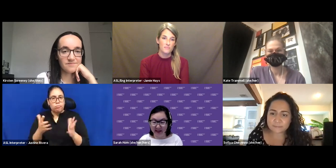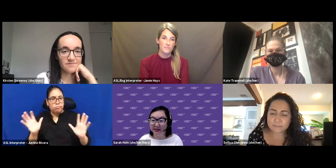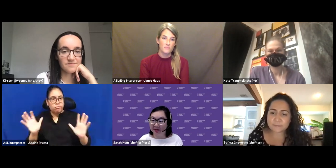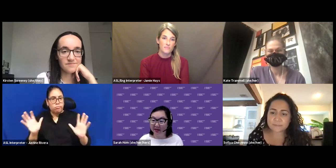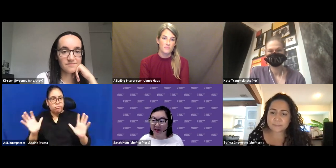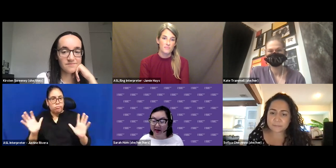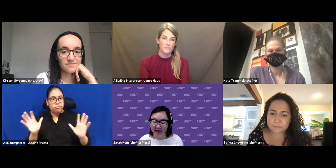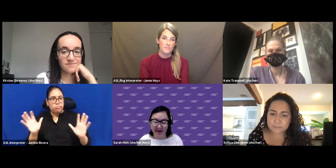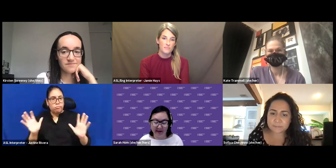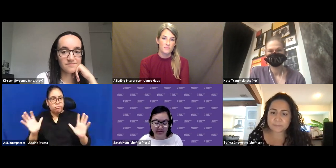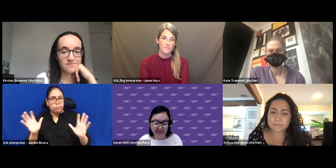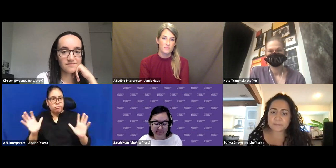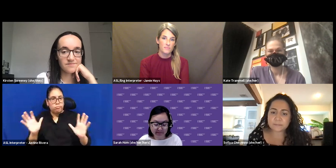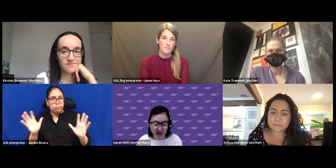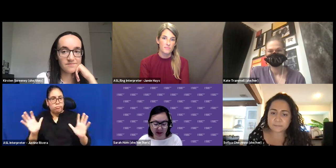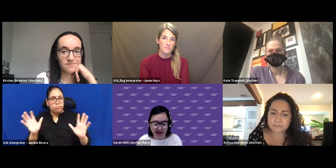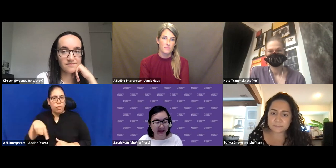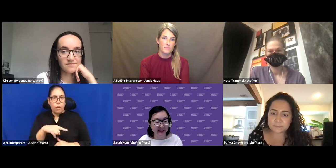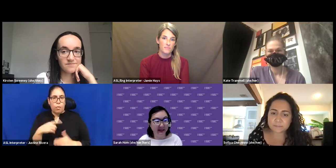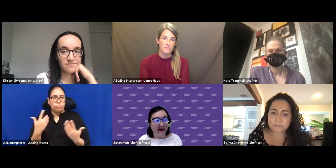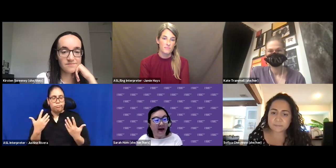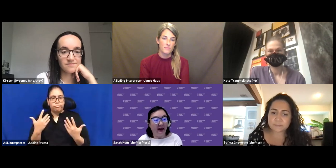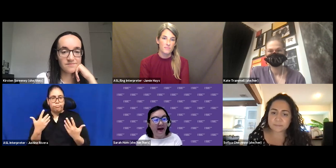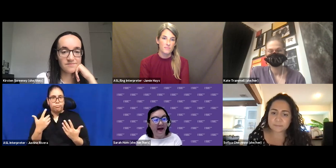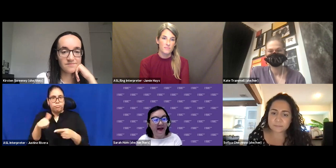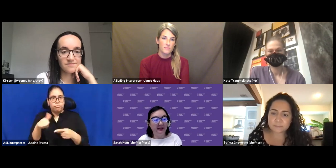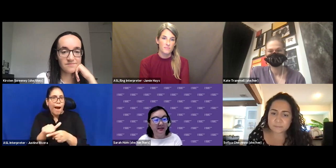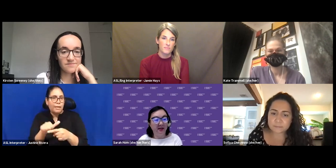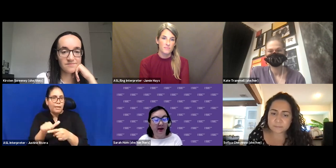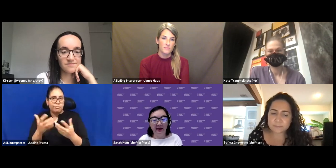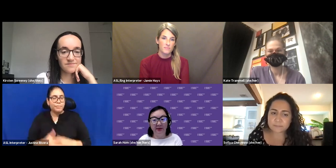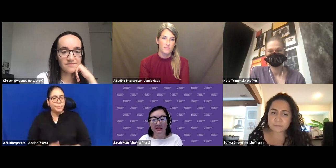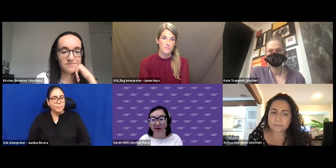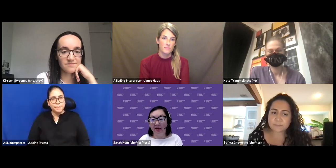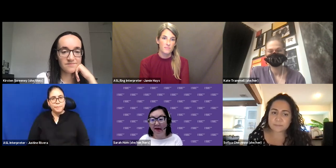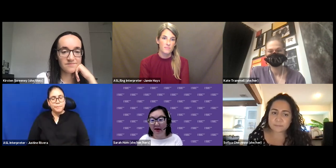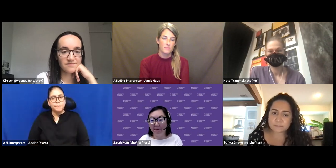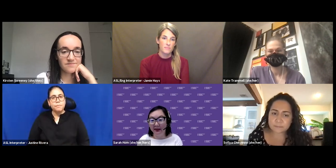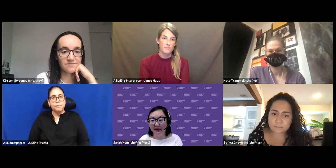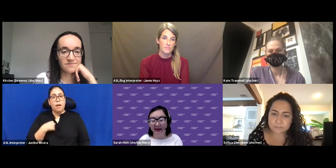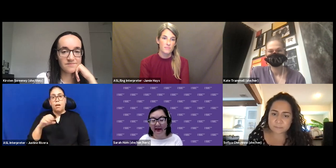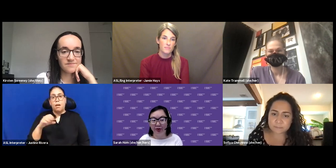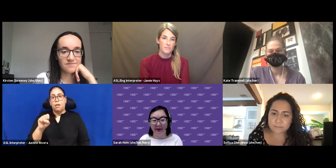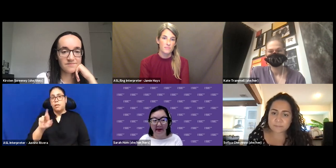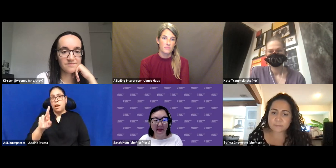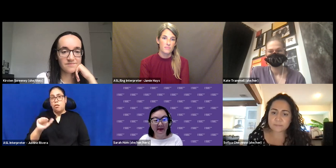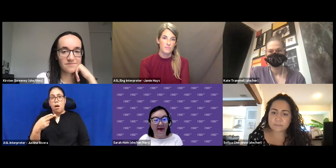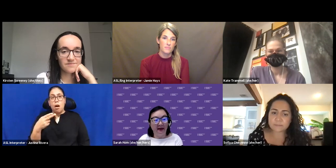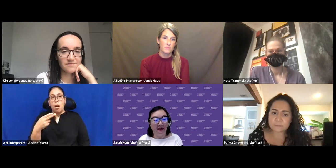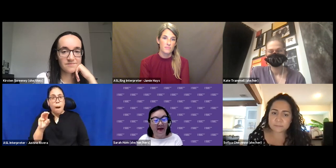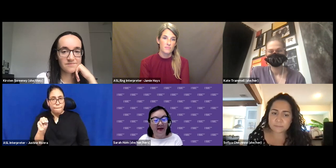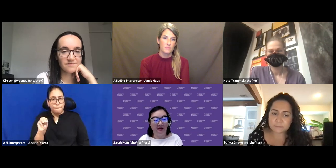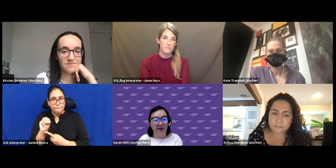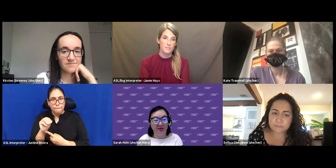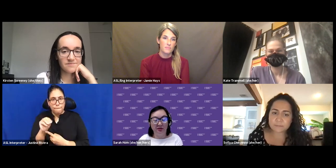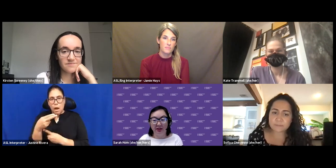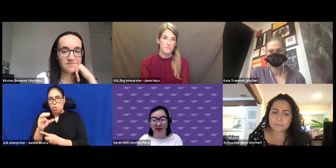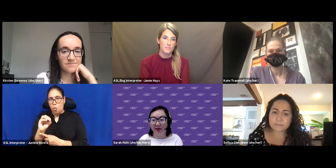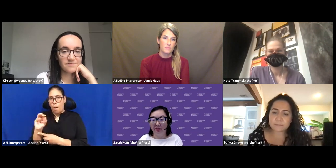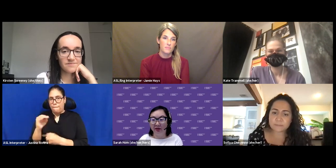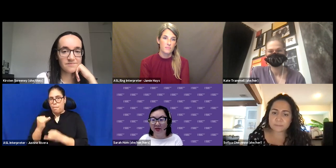ideals and practices. So I am Sarah Hom, H-O-M. I use sh/ her